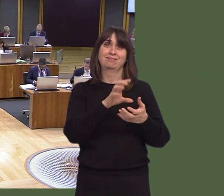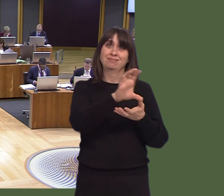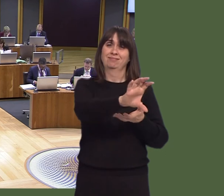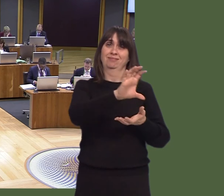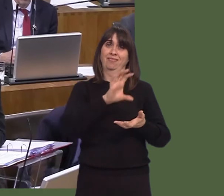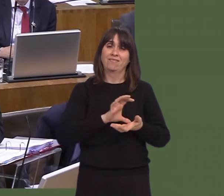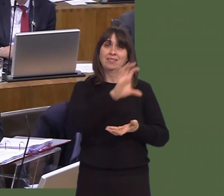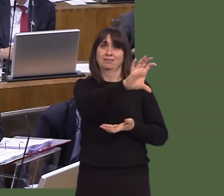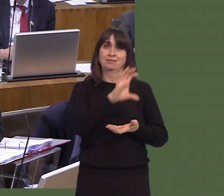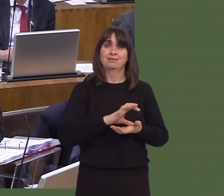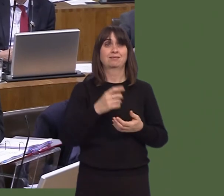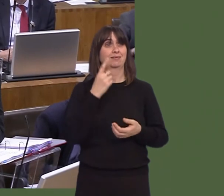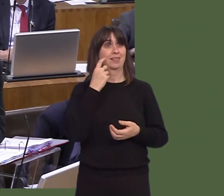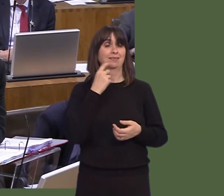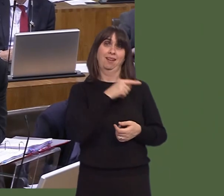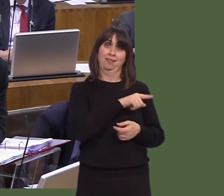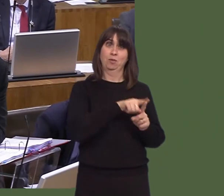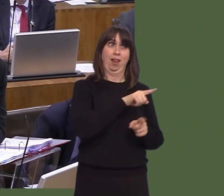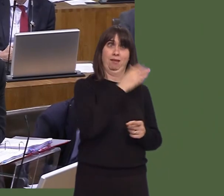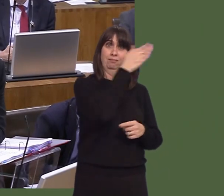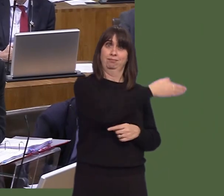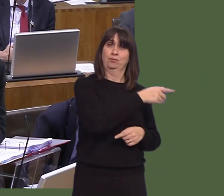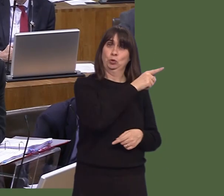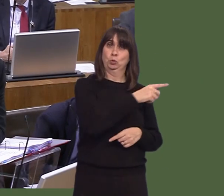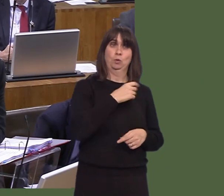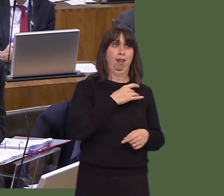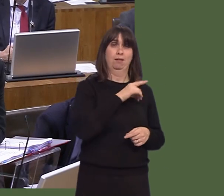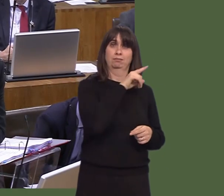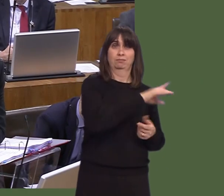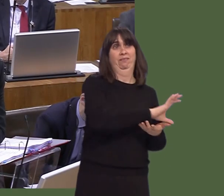Y Llywydd / The Llywydd: Finally, Mohammad Ashgar.